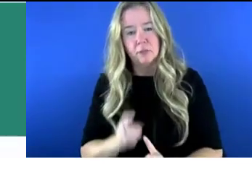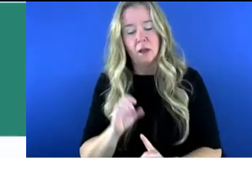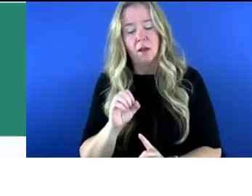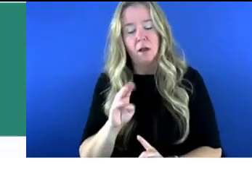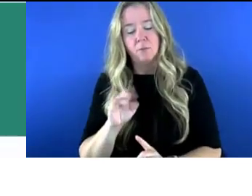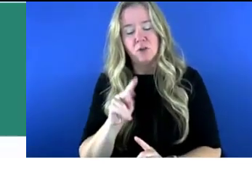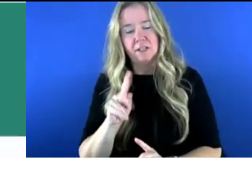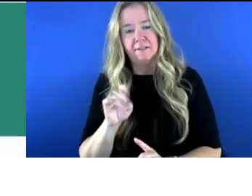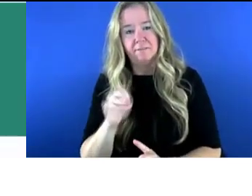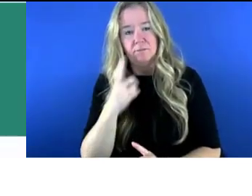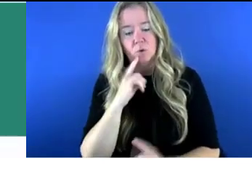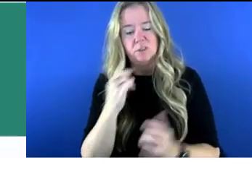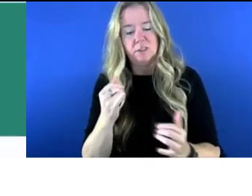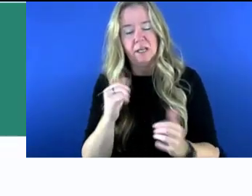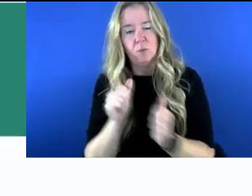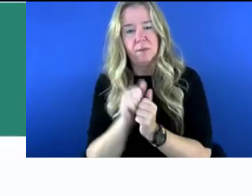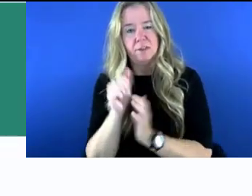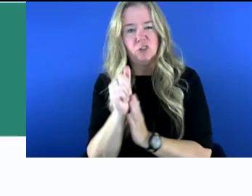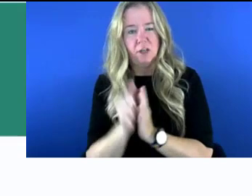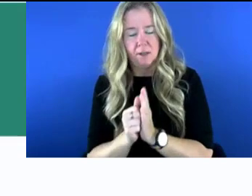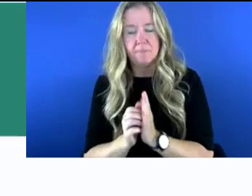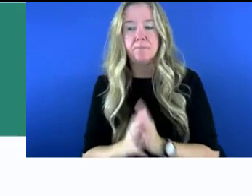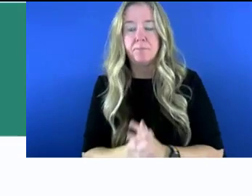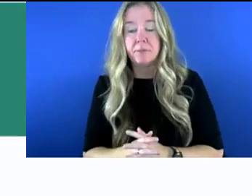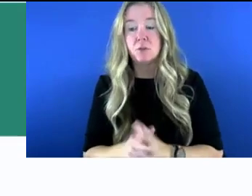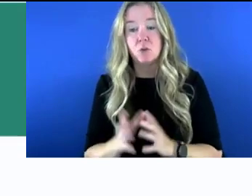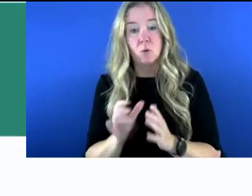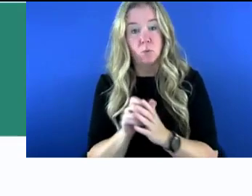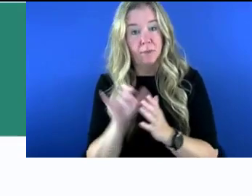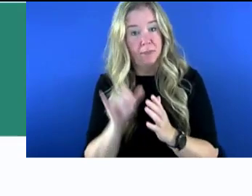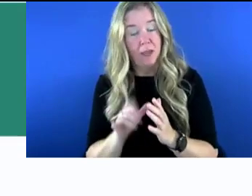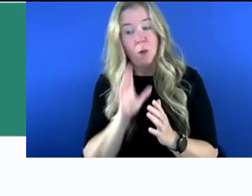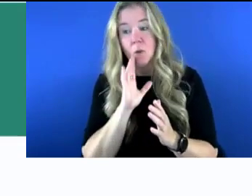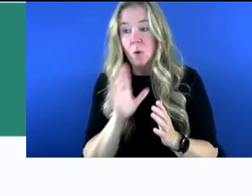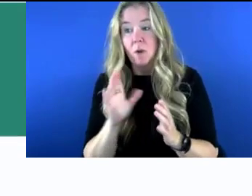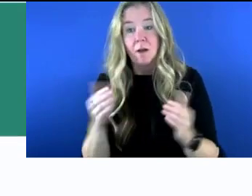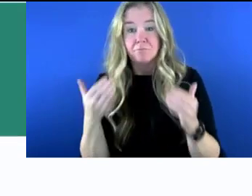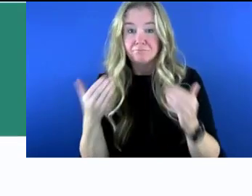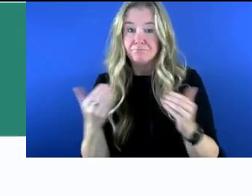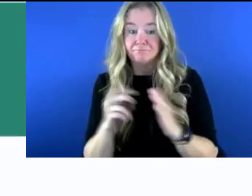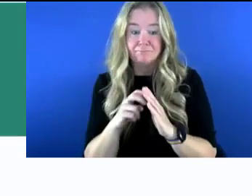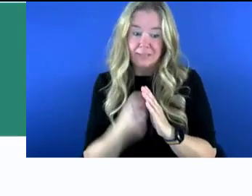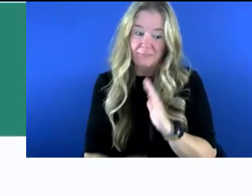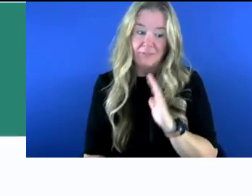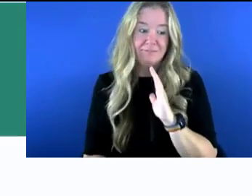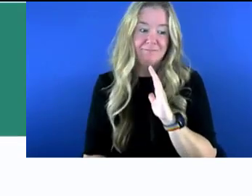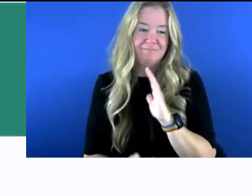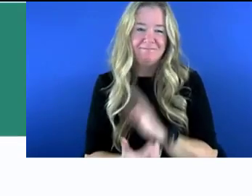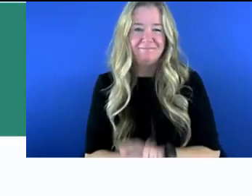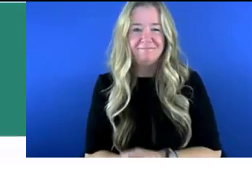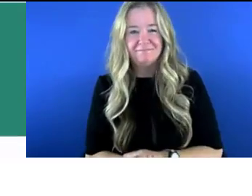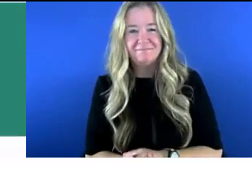for today and our agenda. And so on that note, we're just going to dive right in.